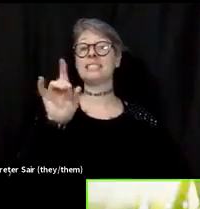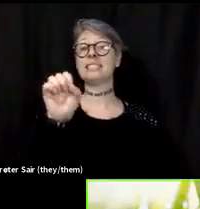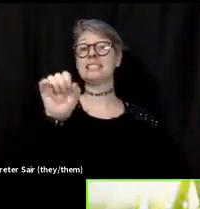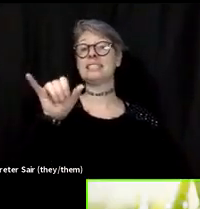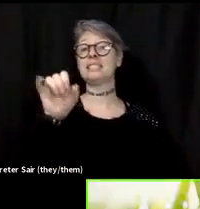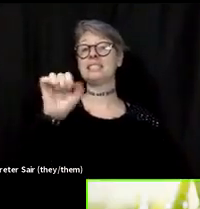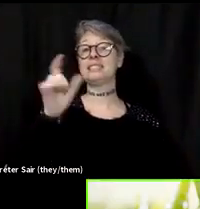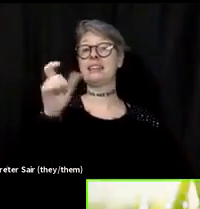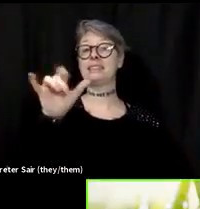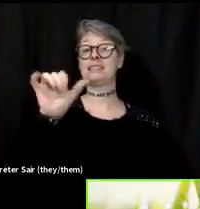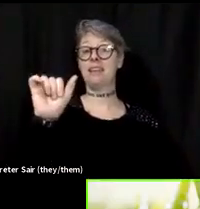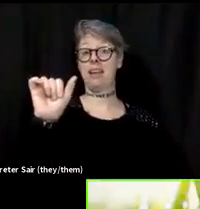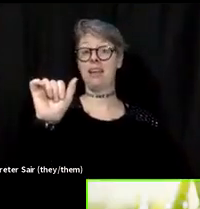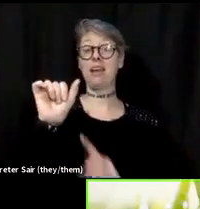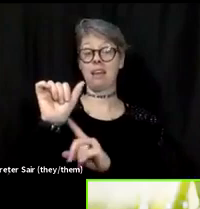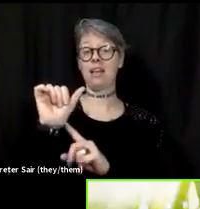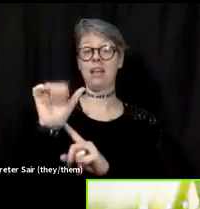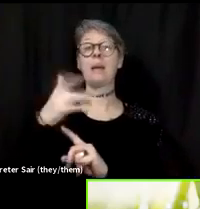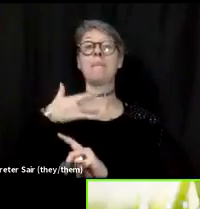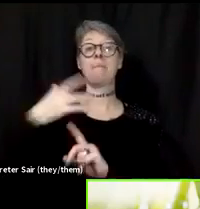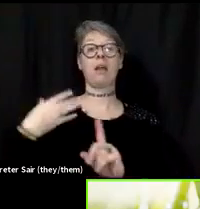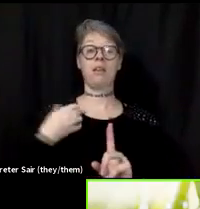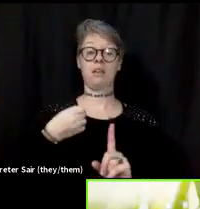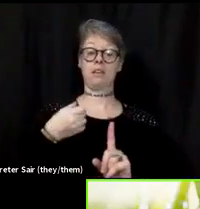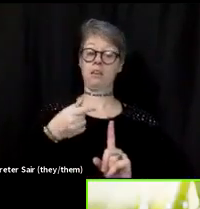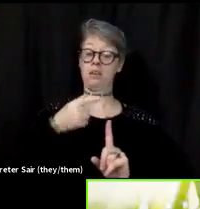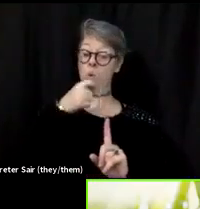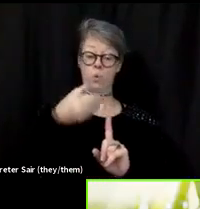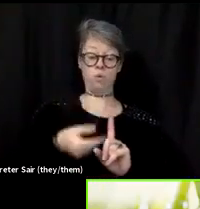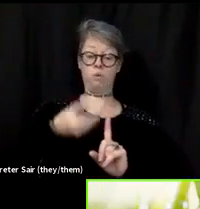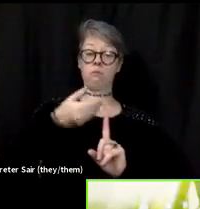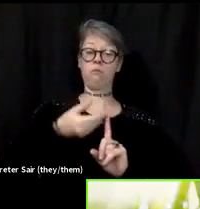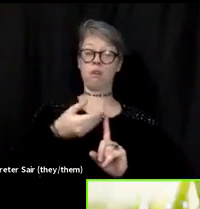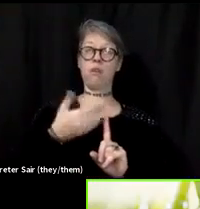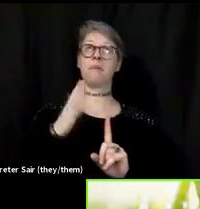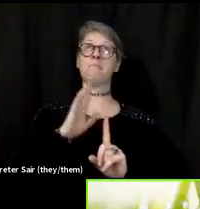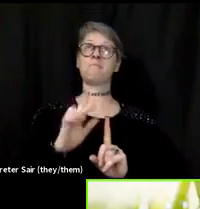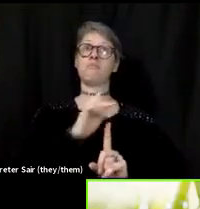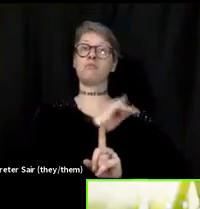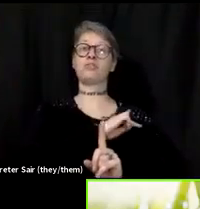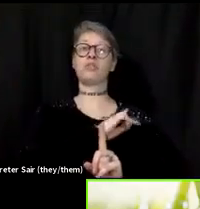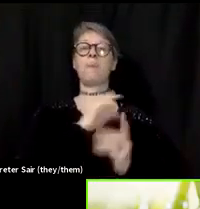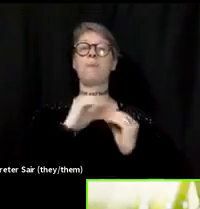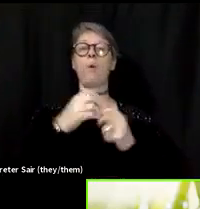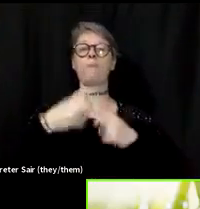and a little bit dyslexic. People tend to have a tend to have a personality. where they are.